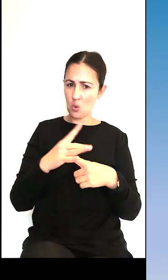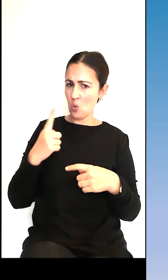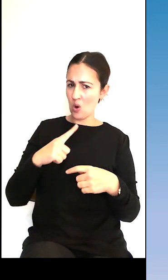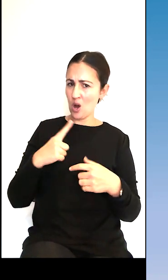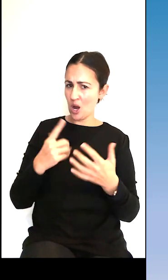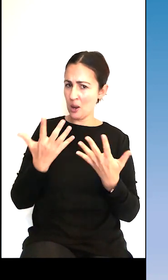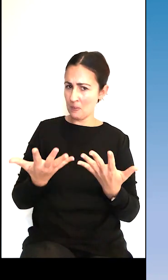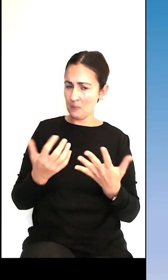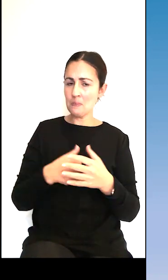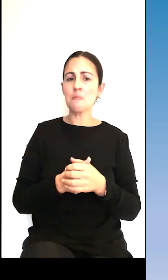Thank you.